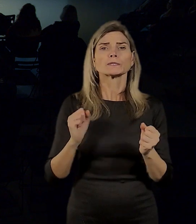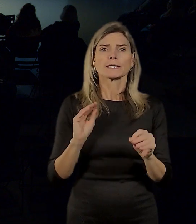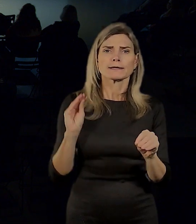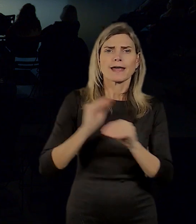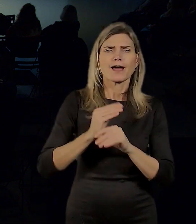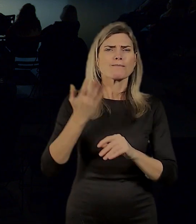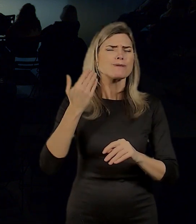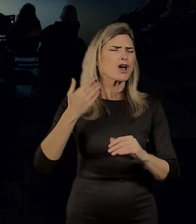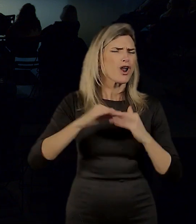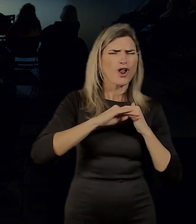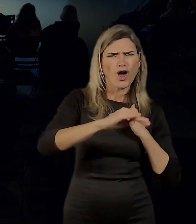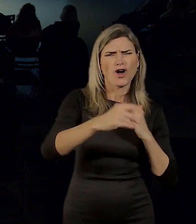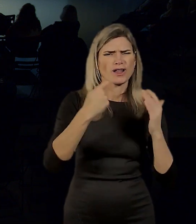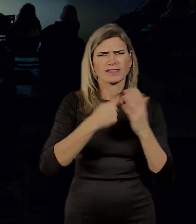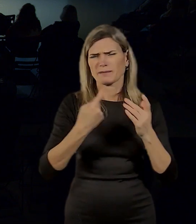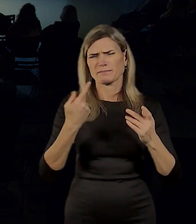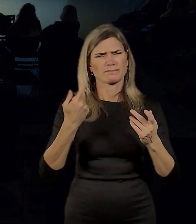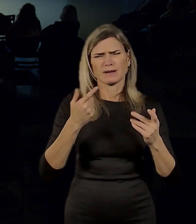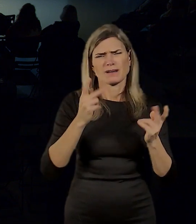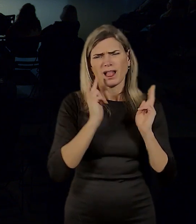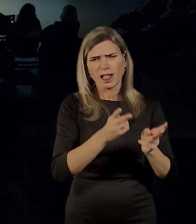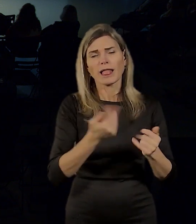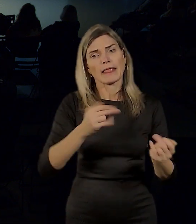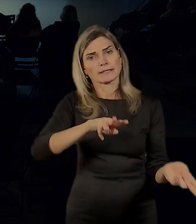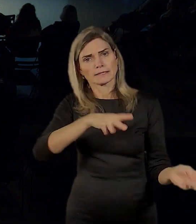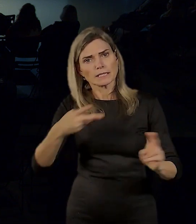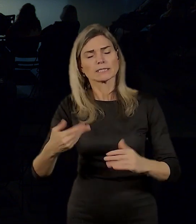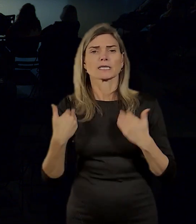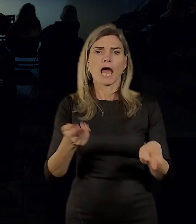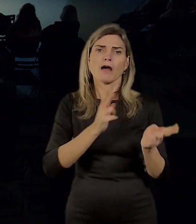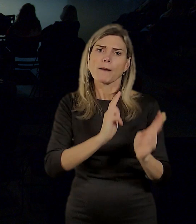And here you can see the overall situation.